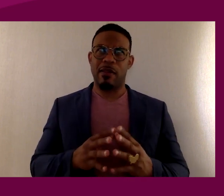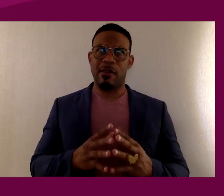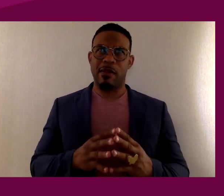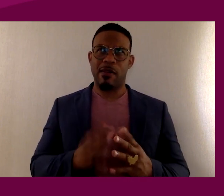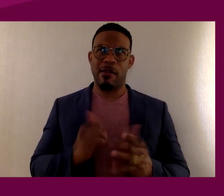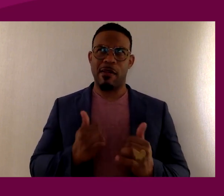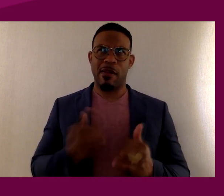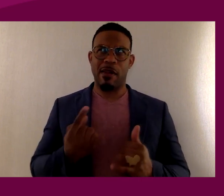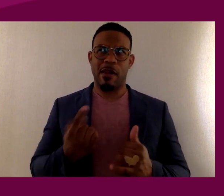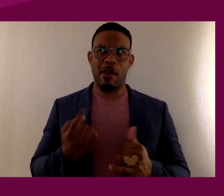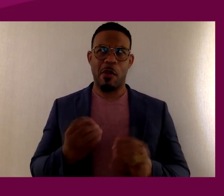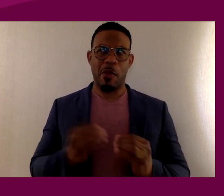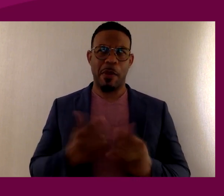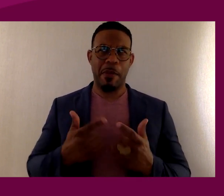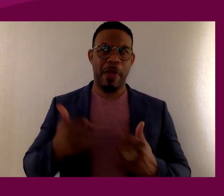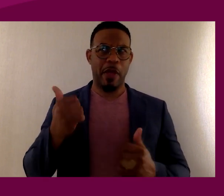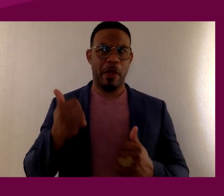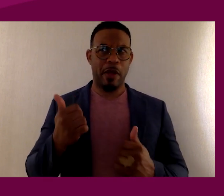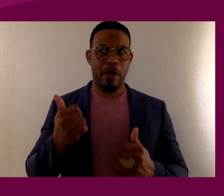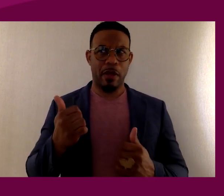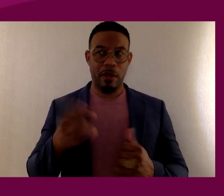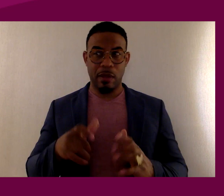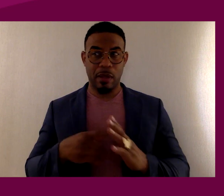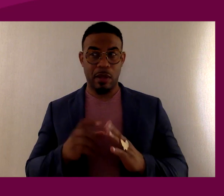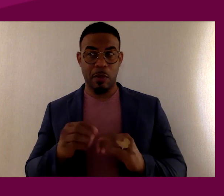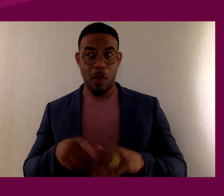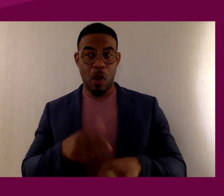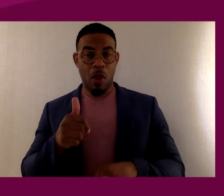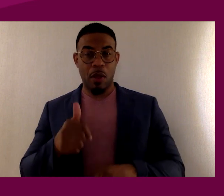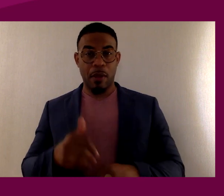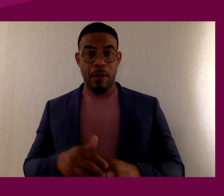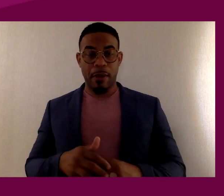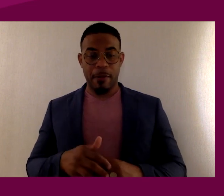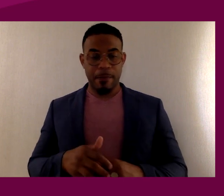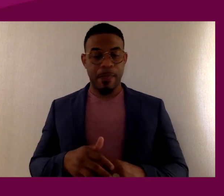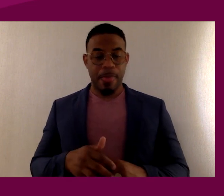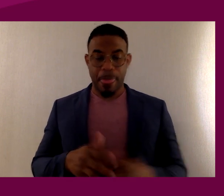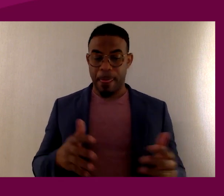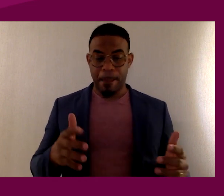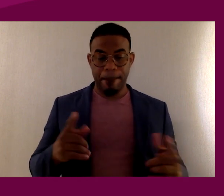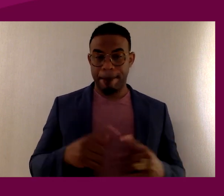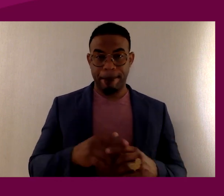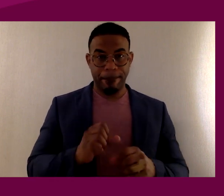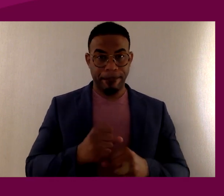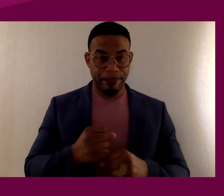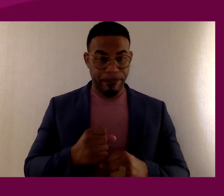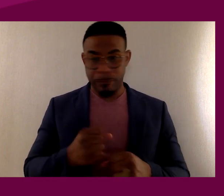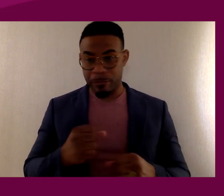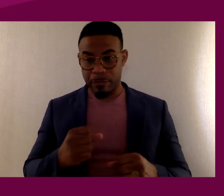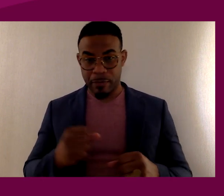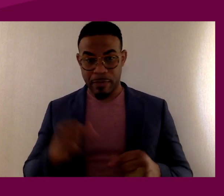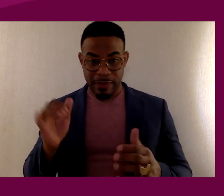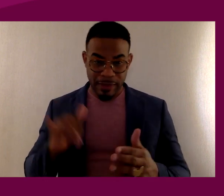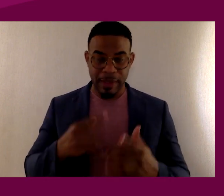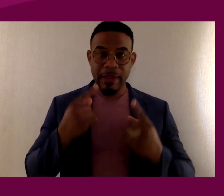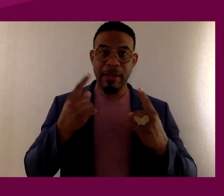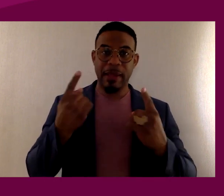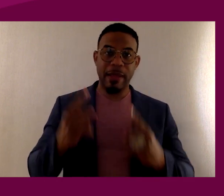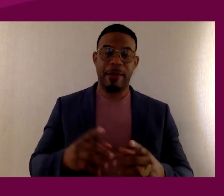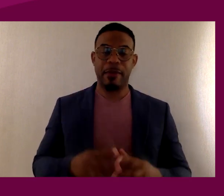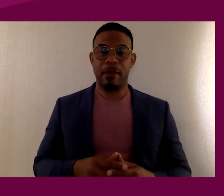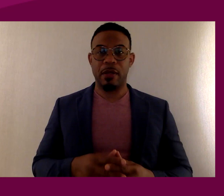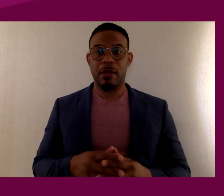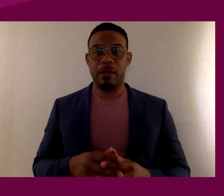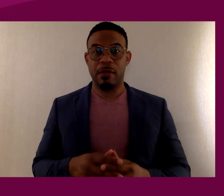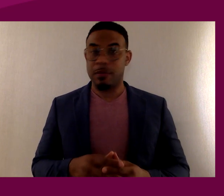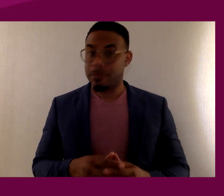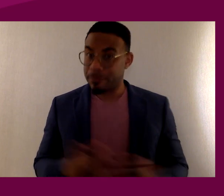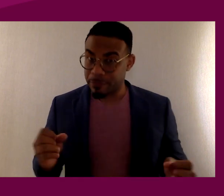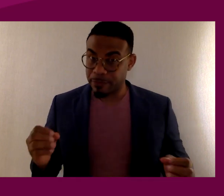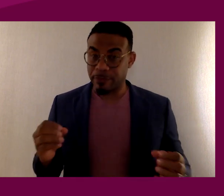big now. Let me try something a little bit bigger. Takes a little bit longer to make that success